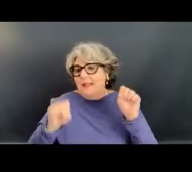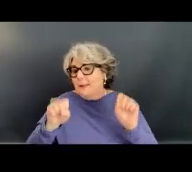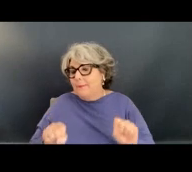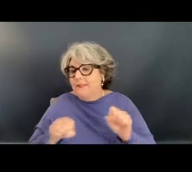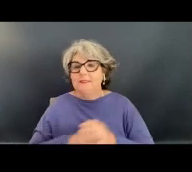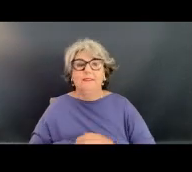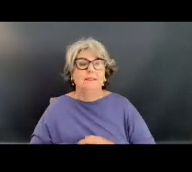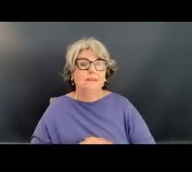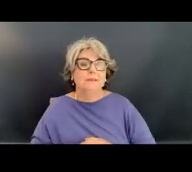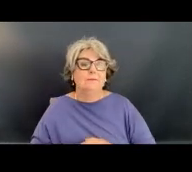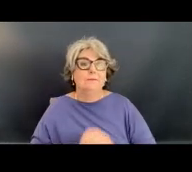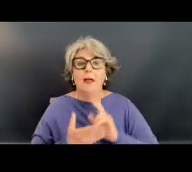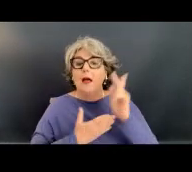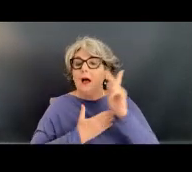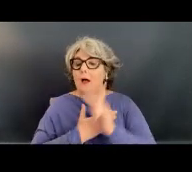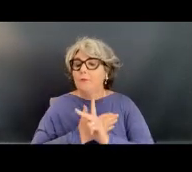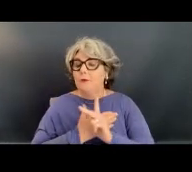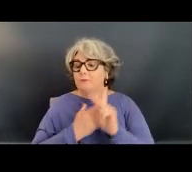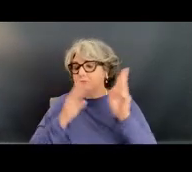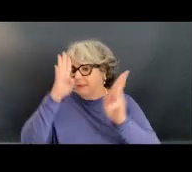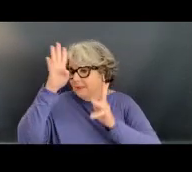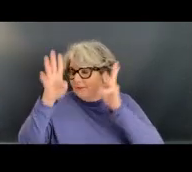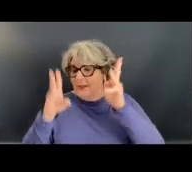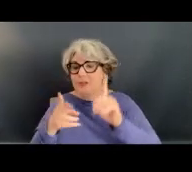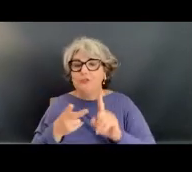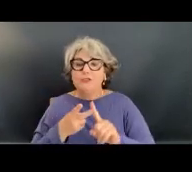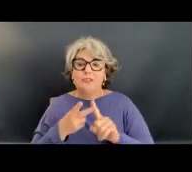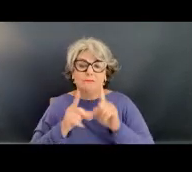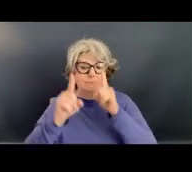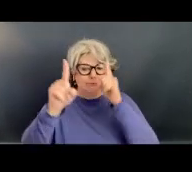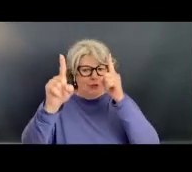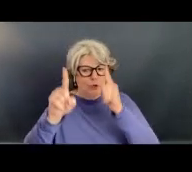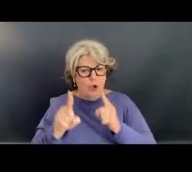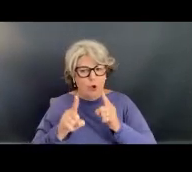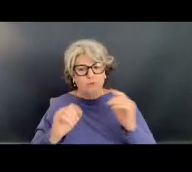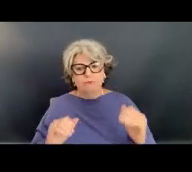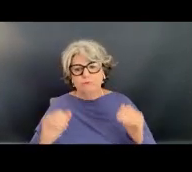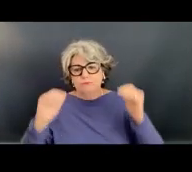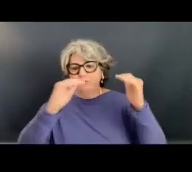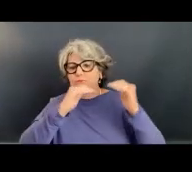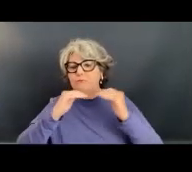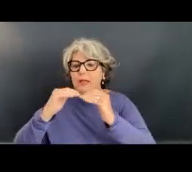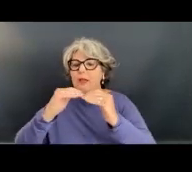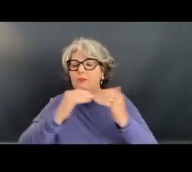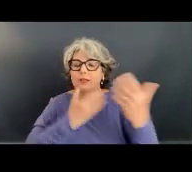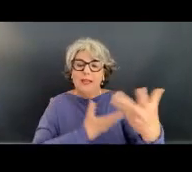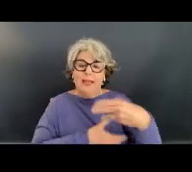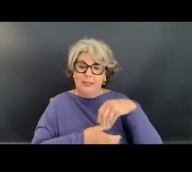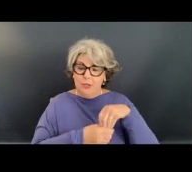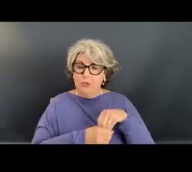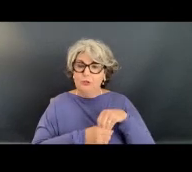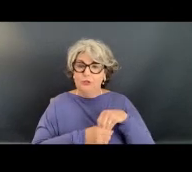Our programs promote innovation and strive to advance equity and inclusion. Next slide, please.